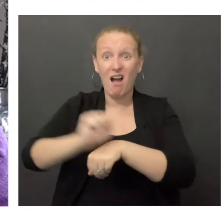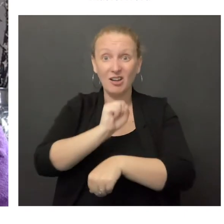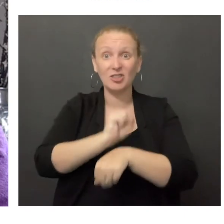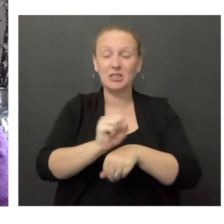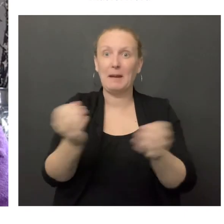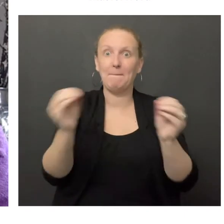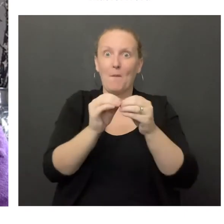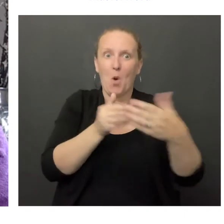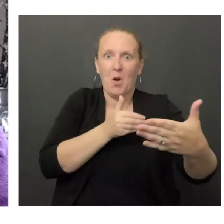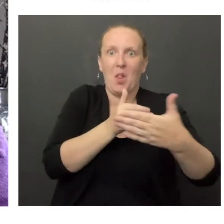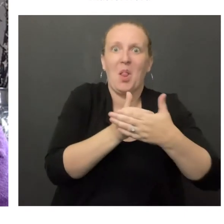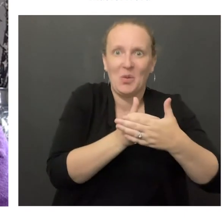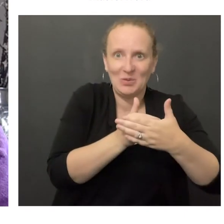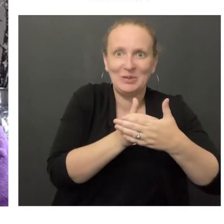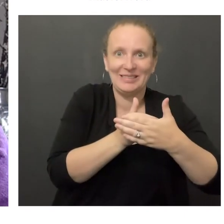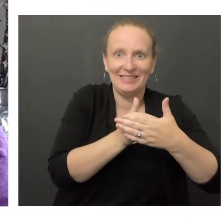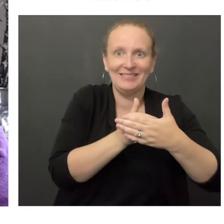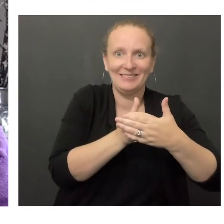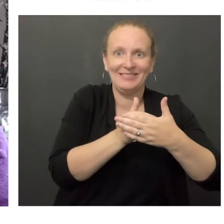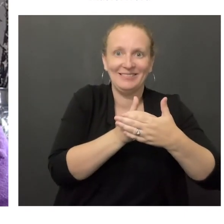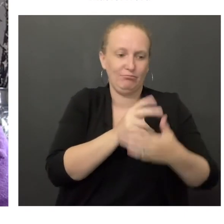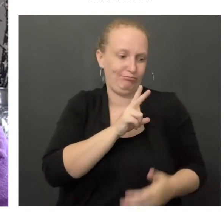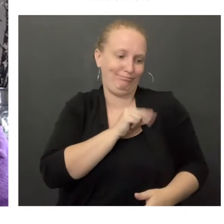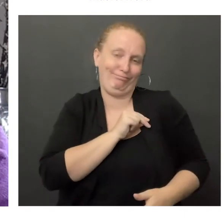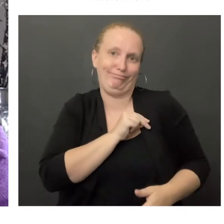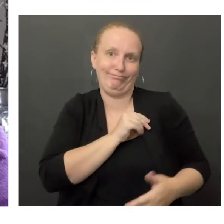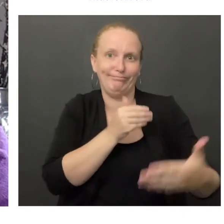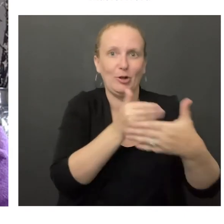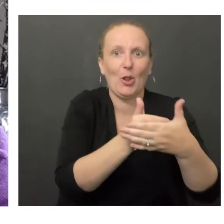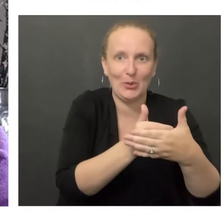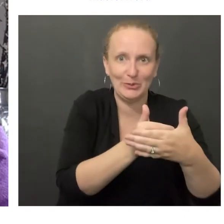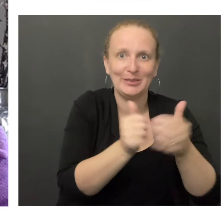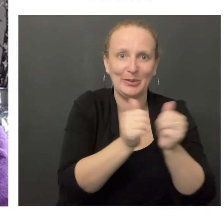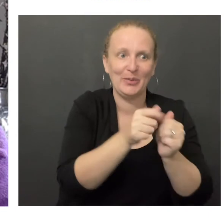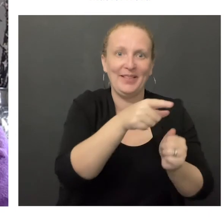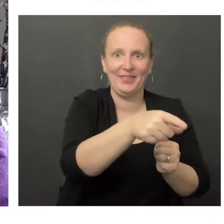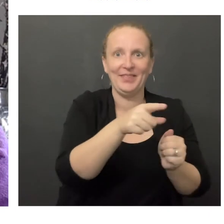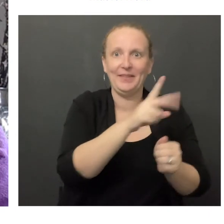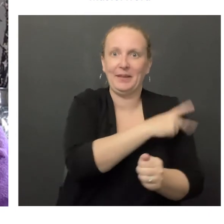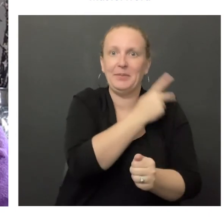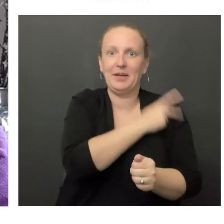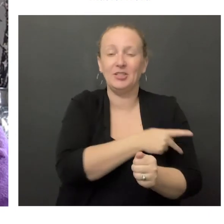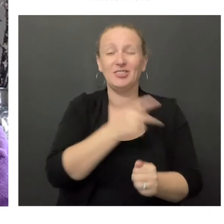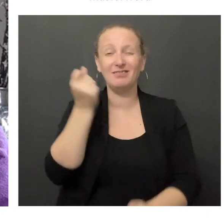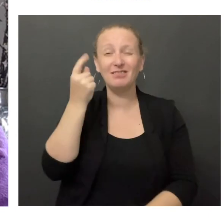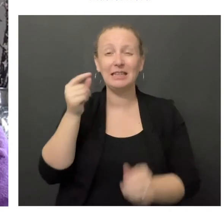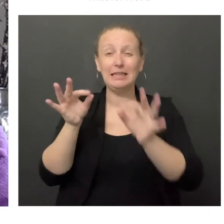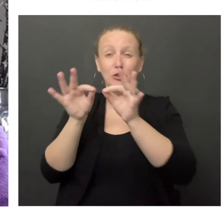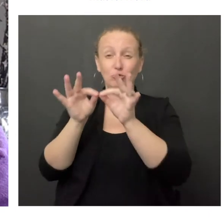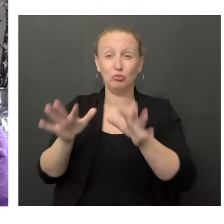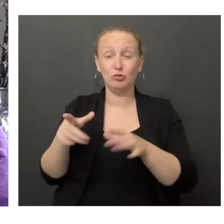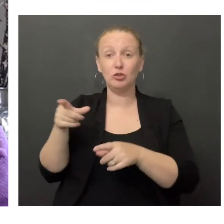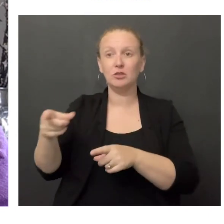And, um, it is very rewarding profession. It's a very engaging profession to be there